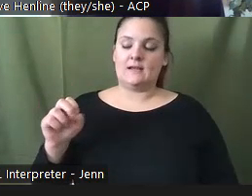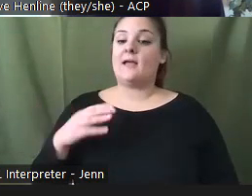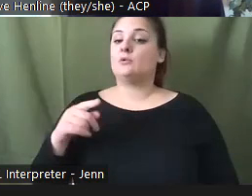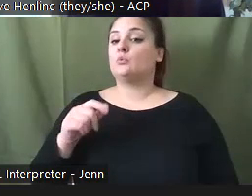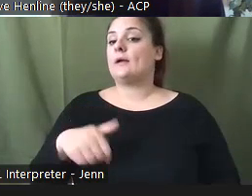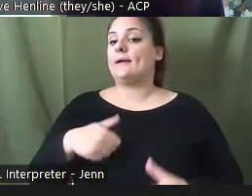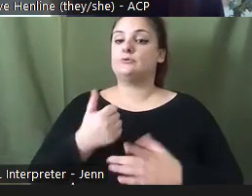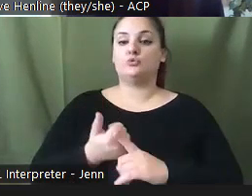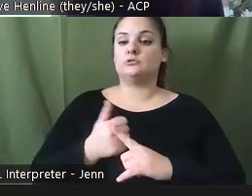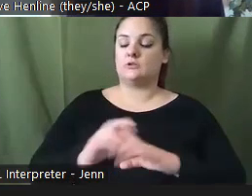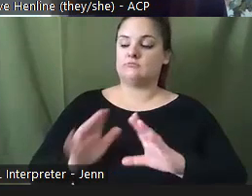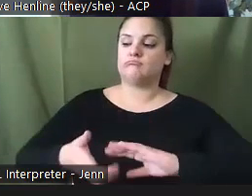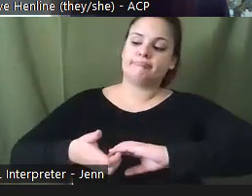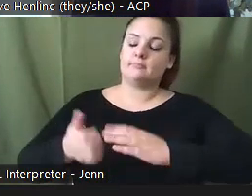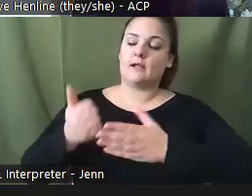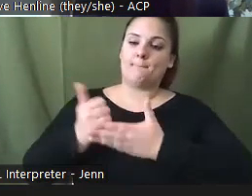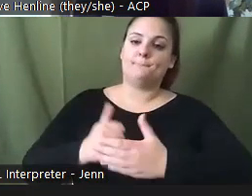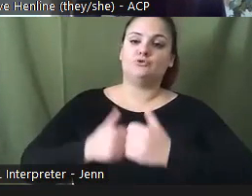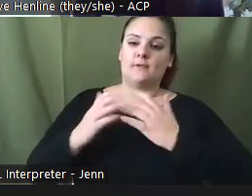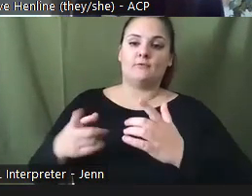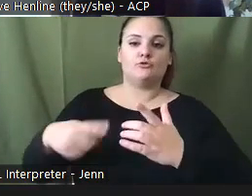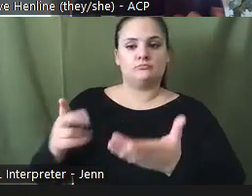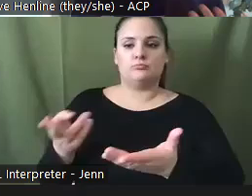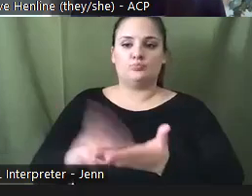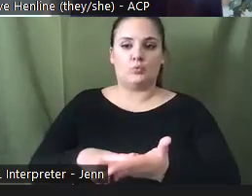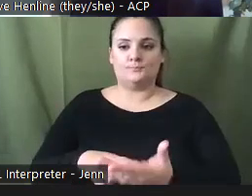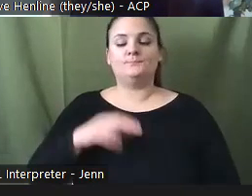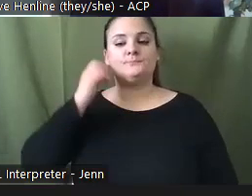And I want to indicate to you that it is up to your individual